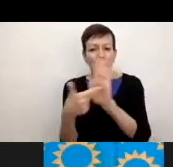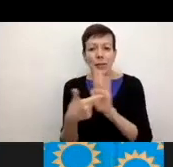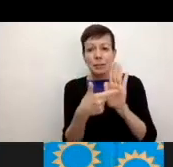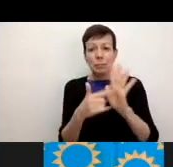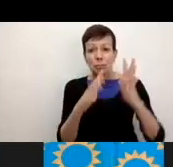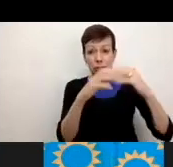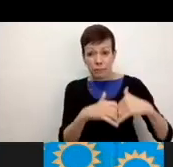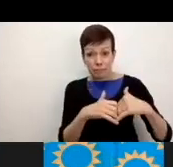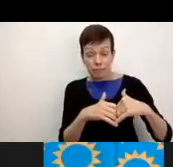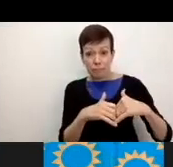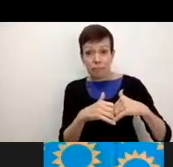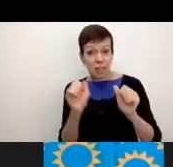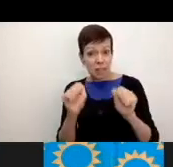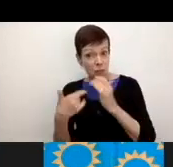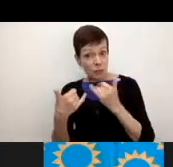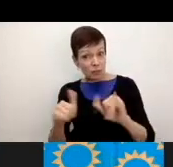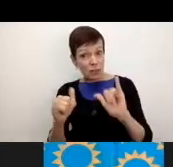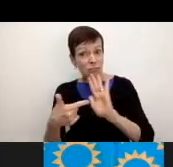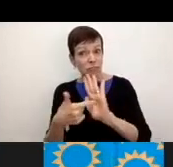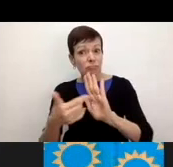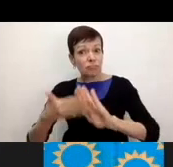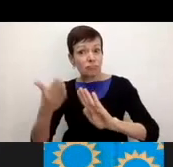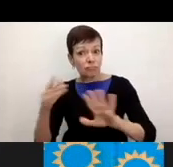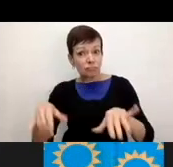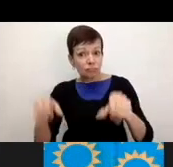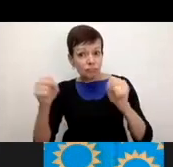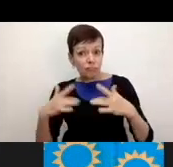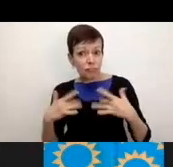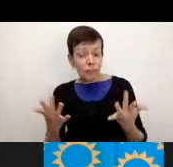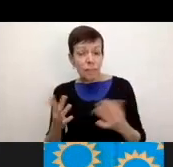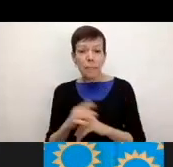But the reason that I asked the question at a town hall like this is because I'm interested